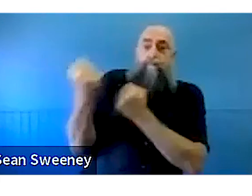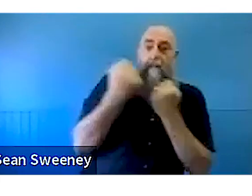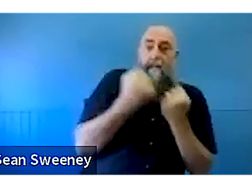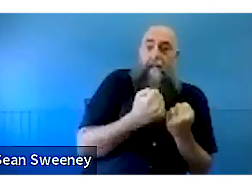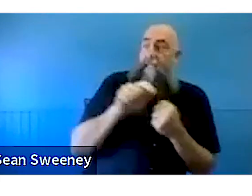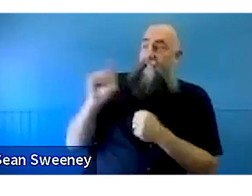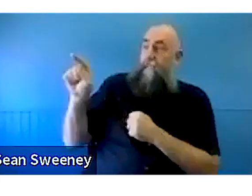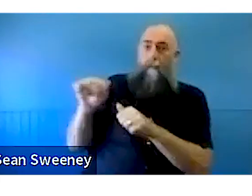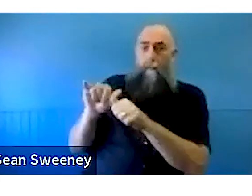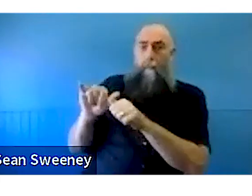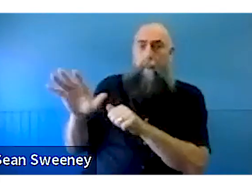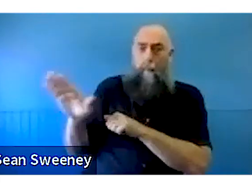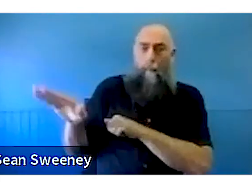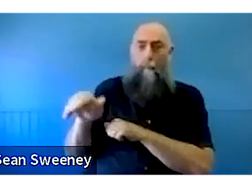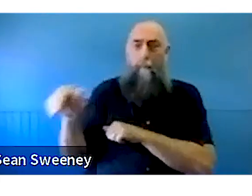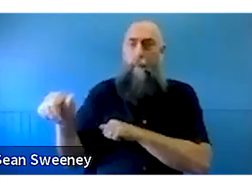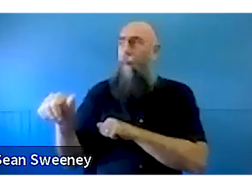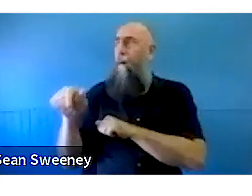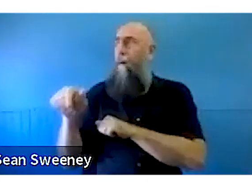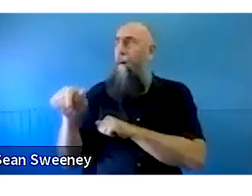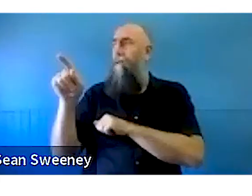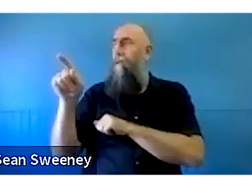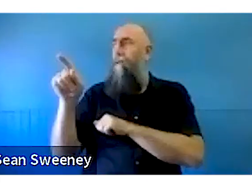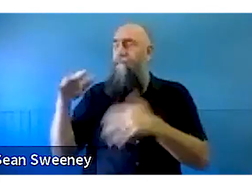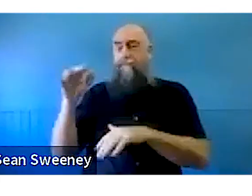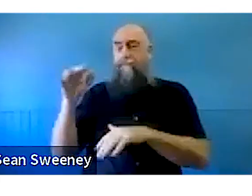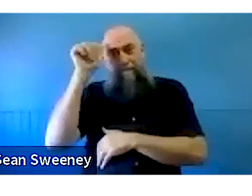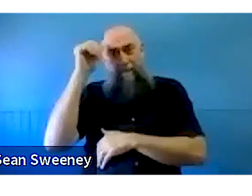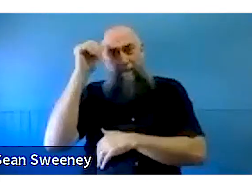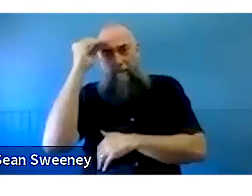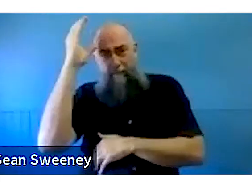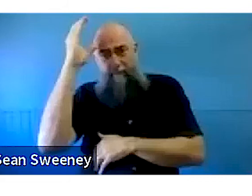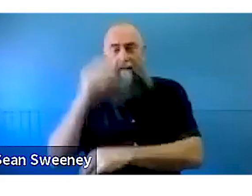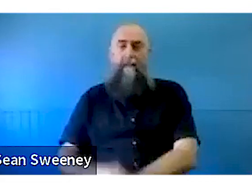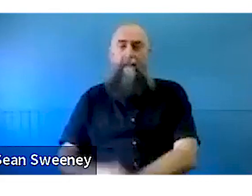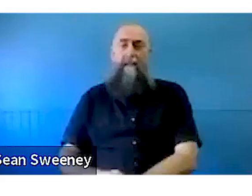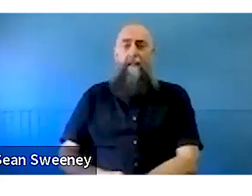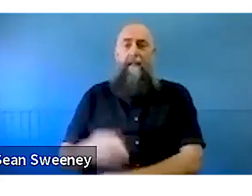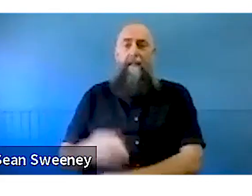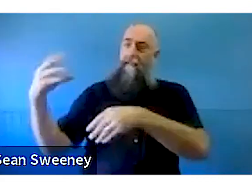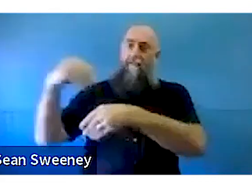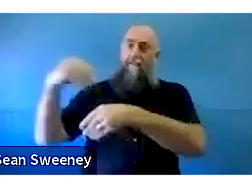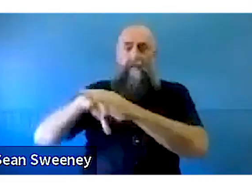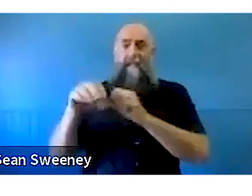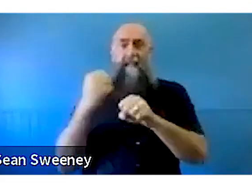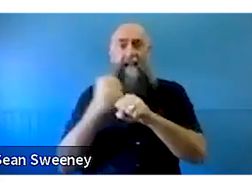knowledge of those people into your gallery, but also bring those